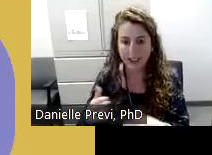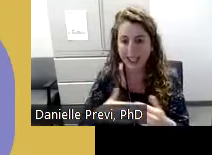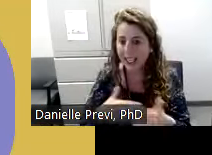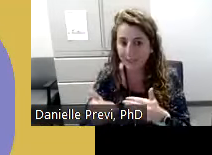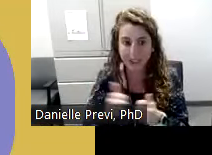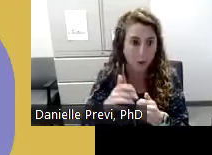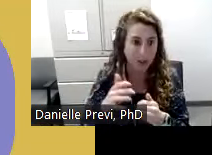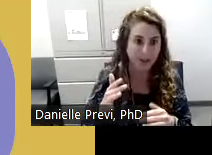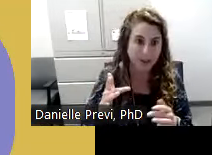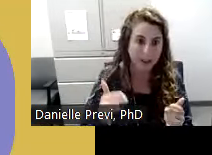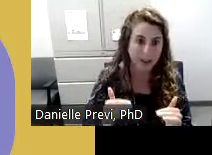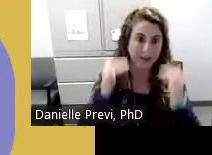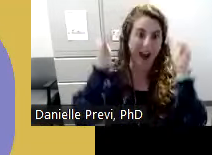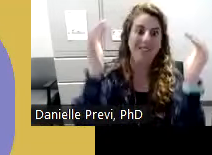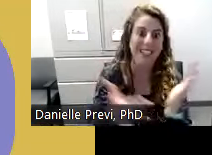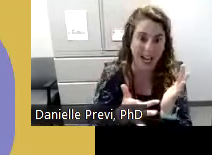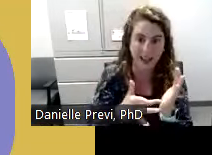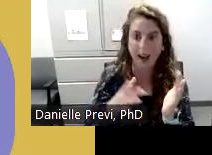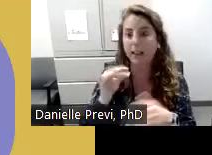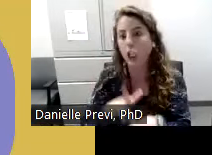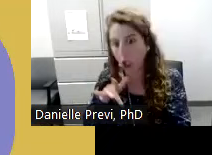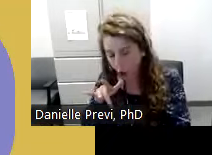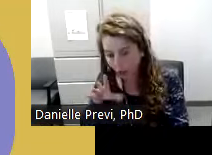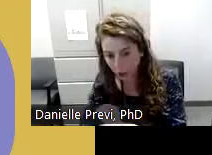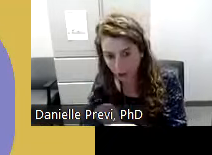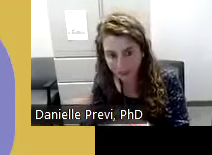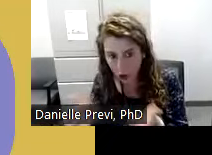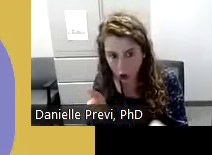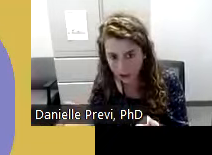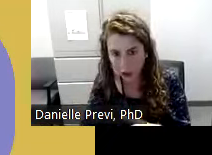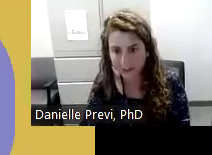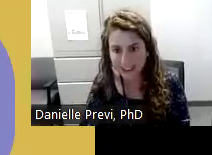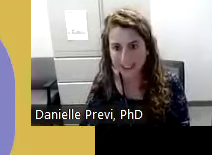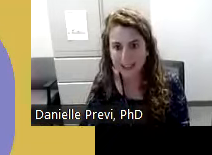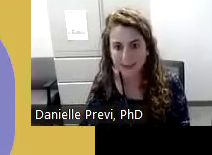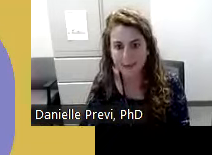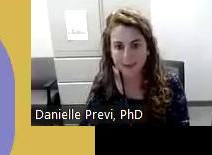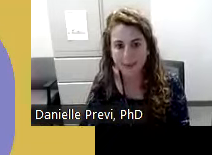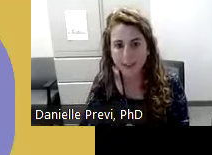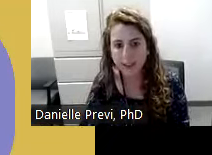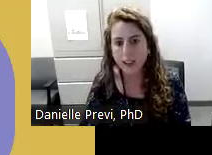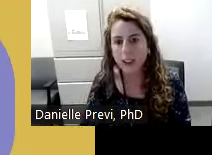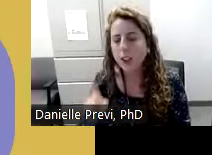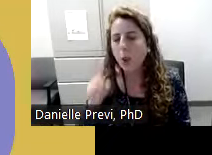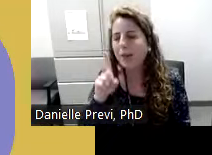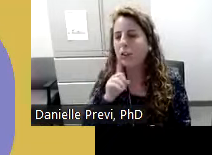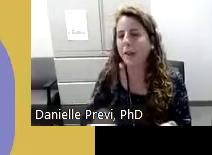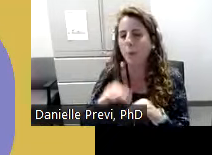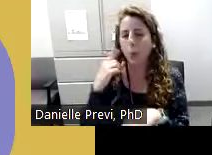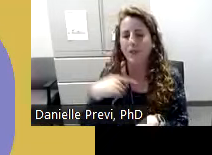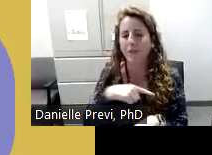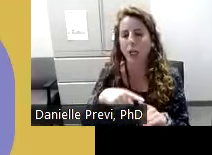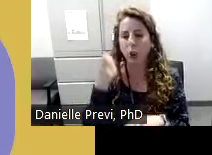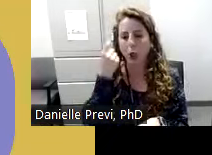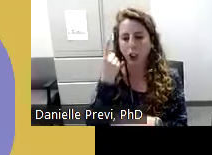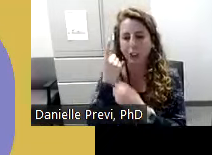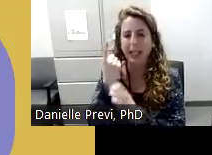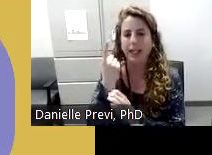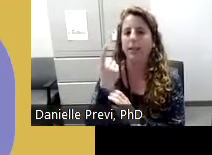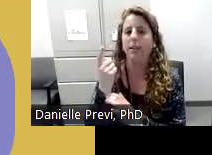language delays within patients, even with the advances of technology. And I think it’s really